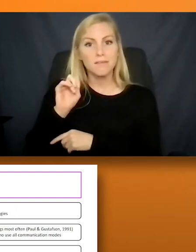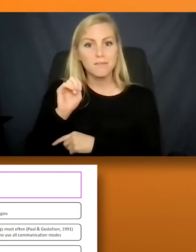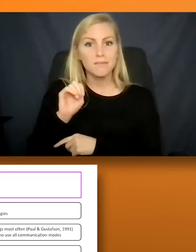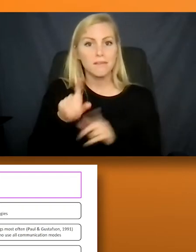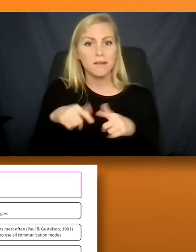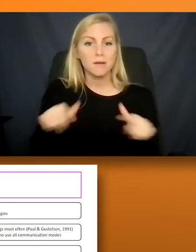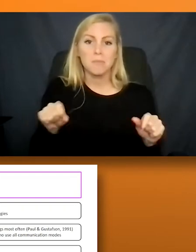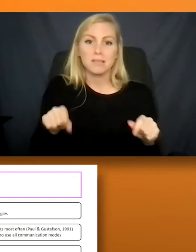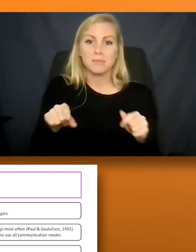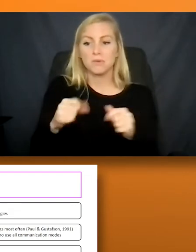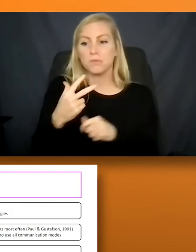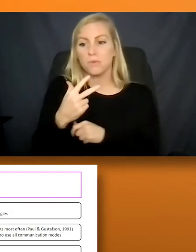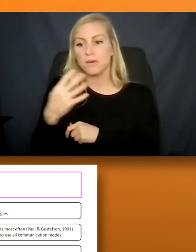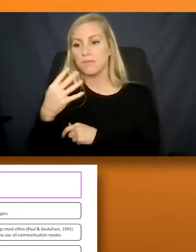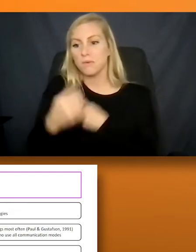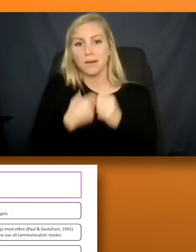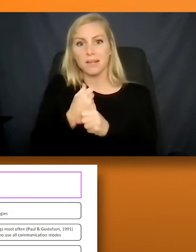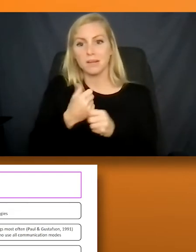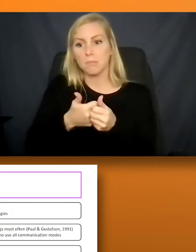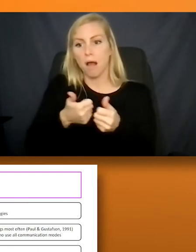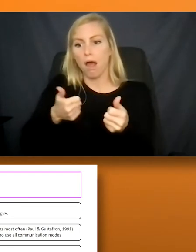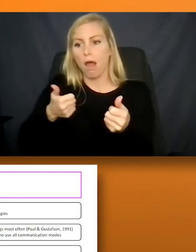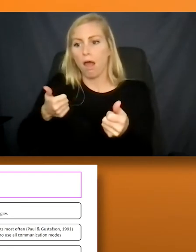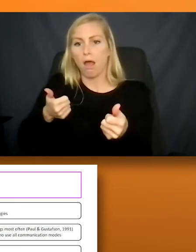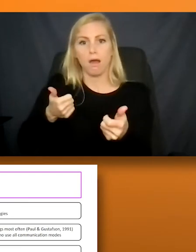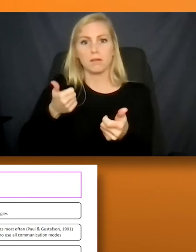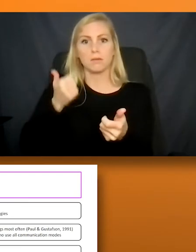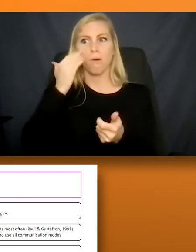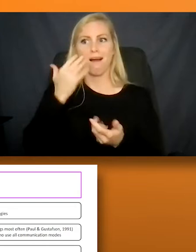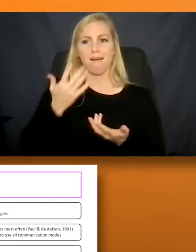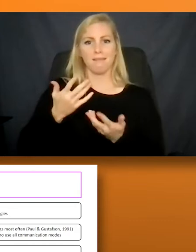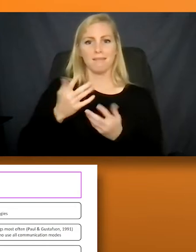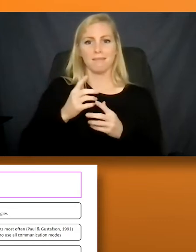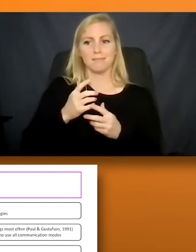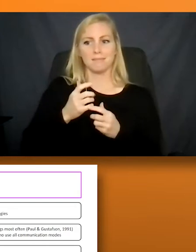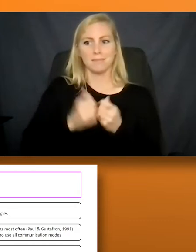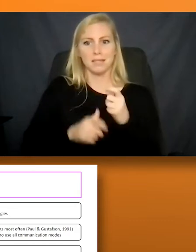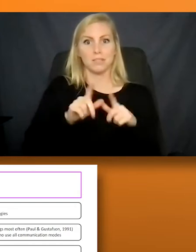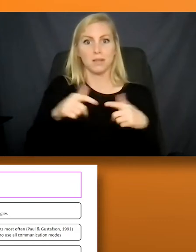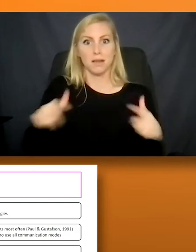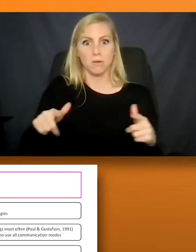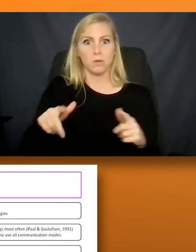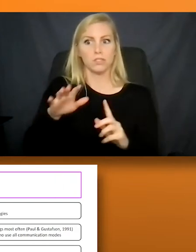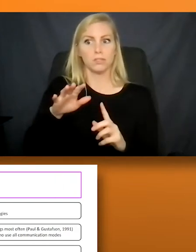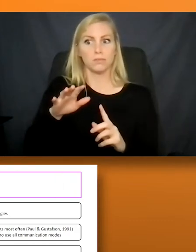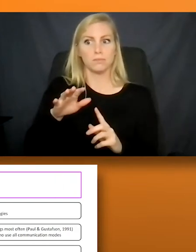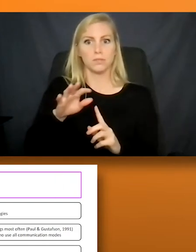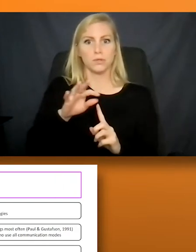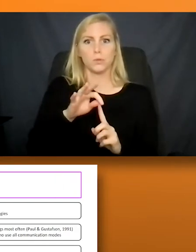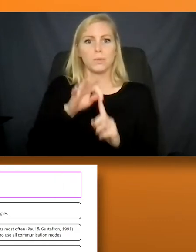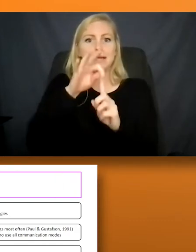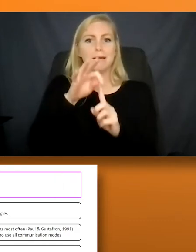because it is unique to each language that you're learning or each language that you know,